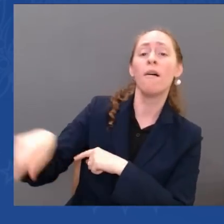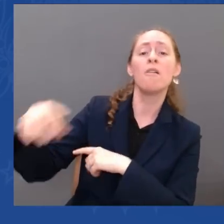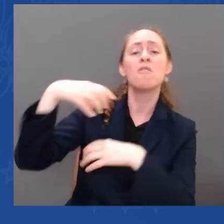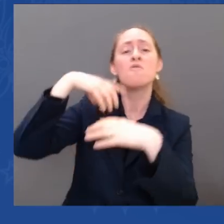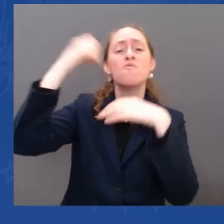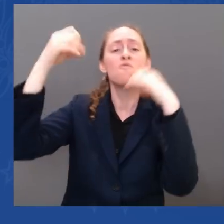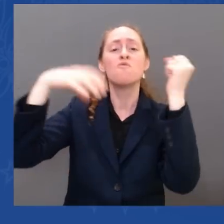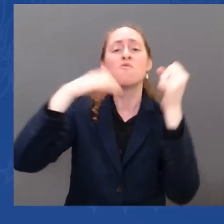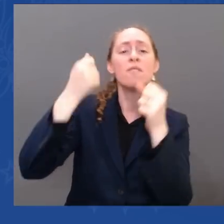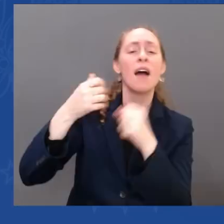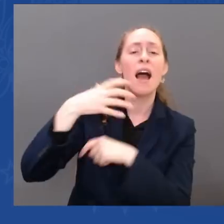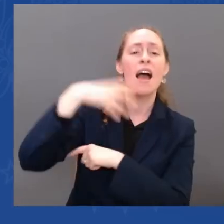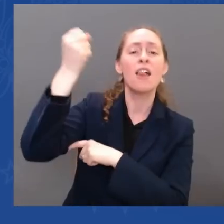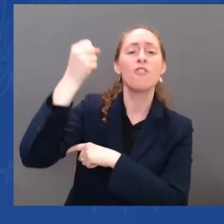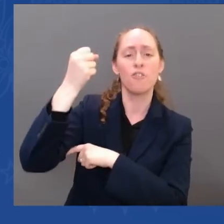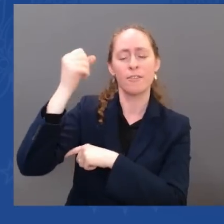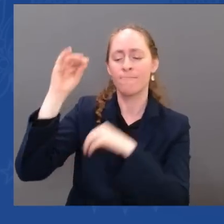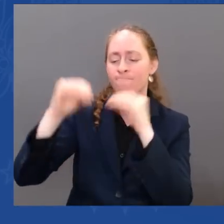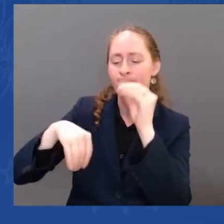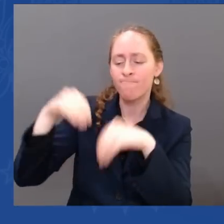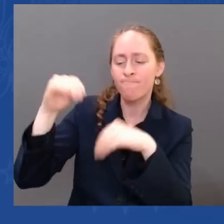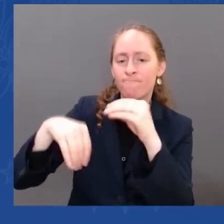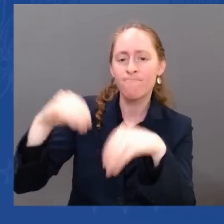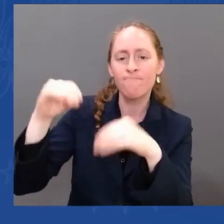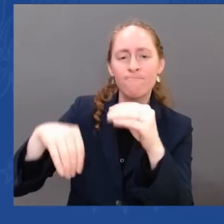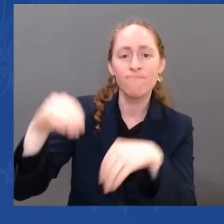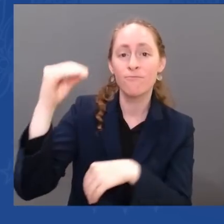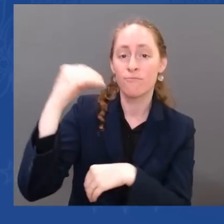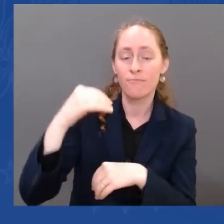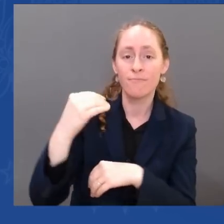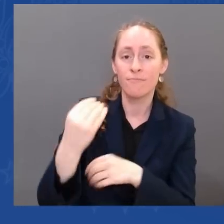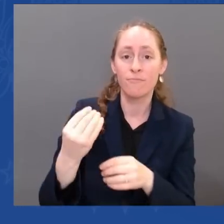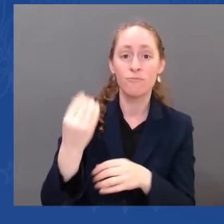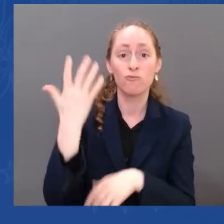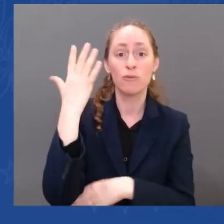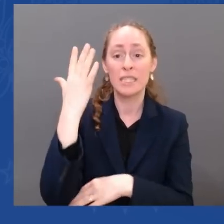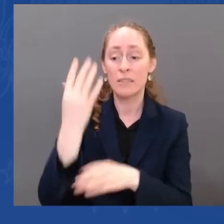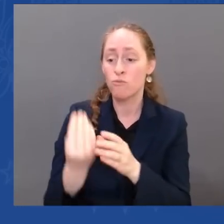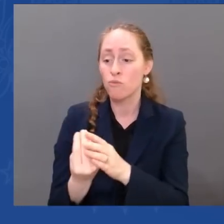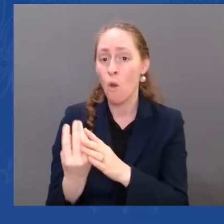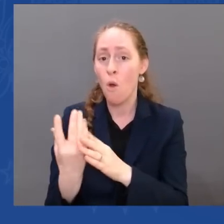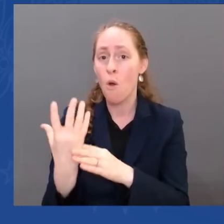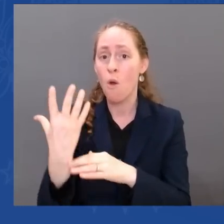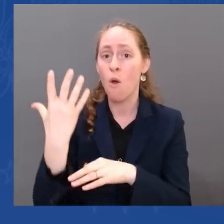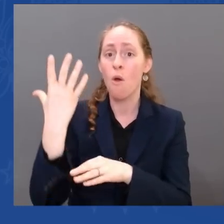From democracy and philosophy, to astronomy and medicine, to art and literature,